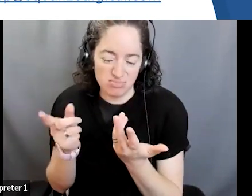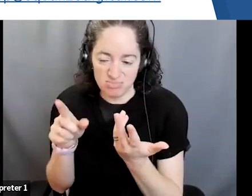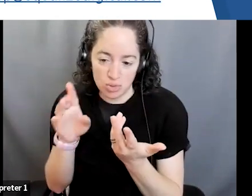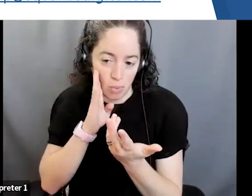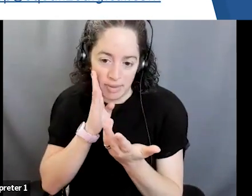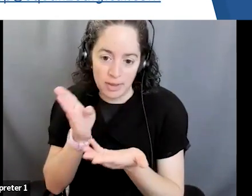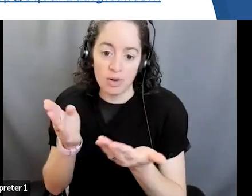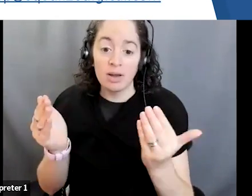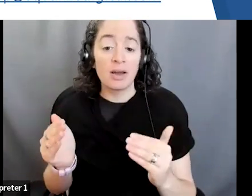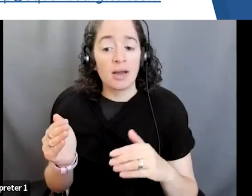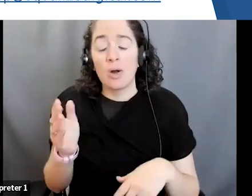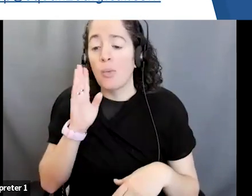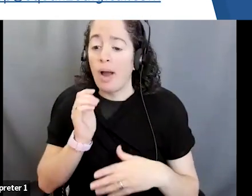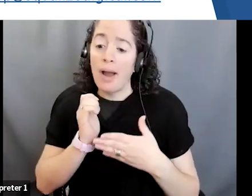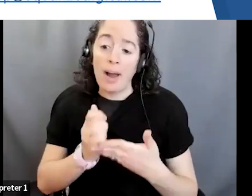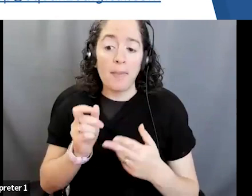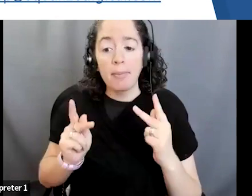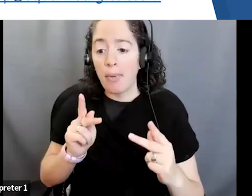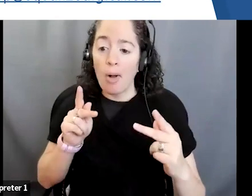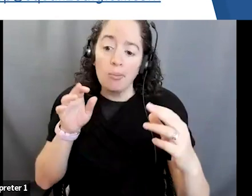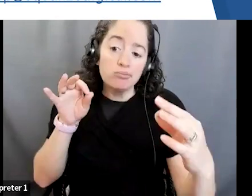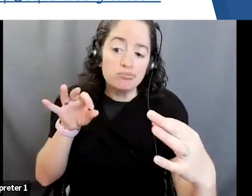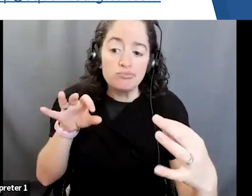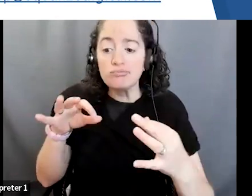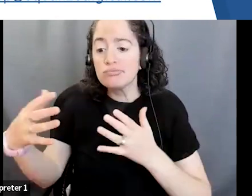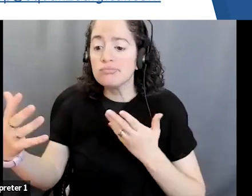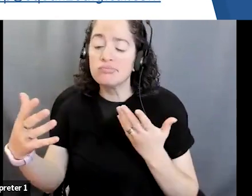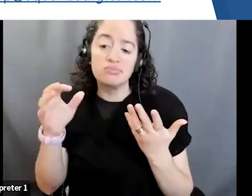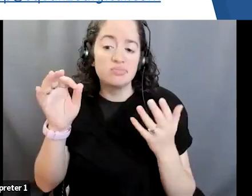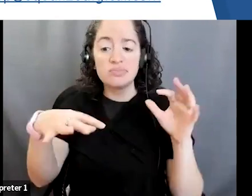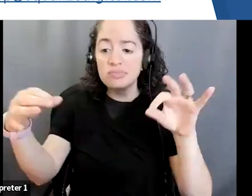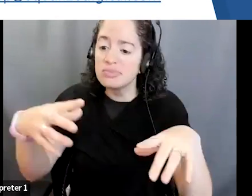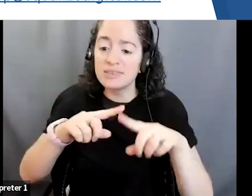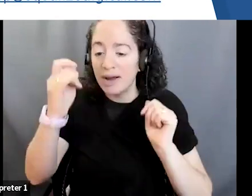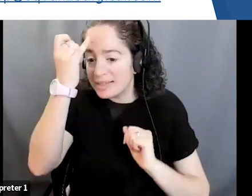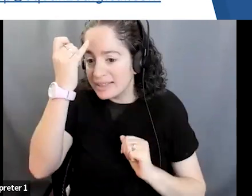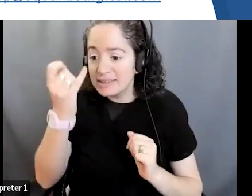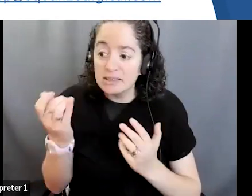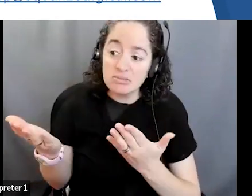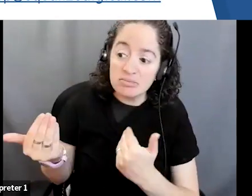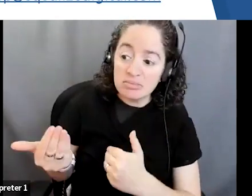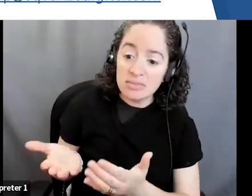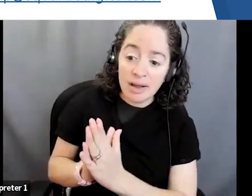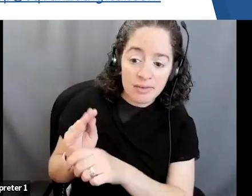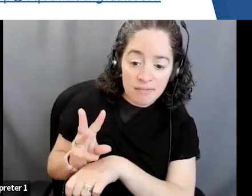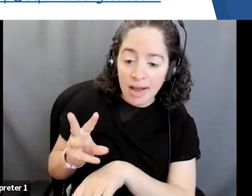share things you're working on, ask for advice, help other people with accessibility in WordPress.